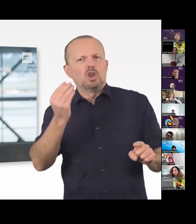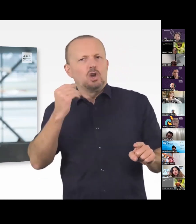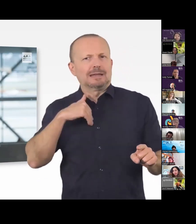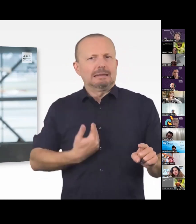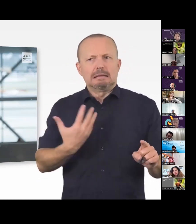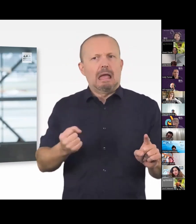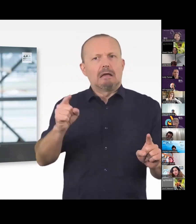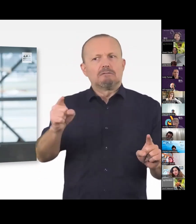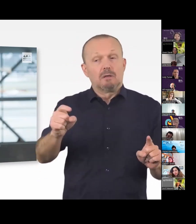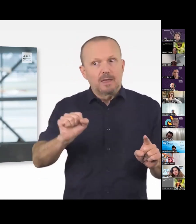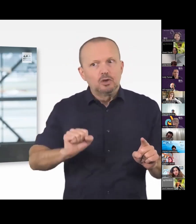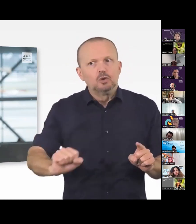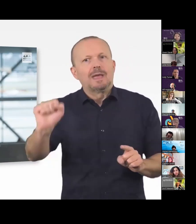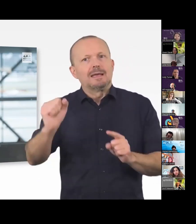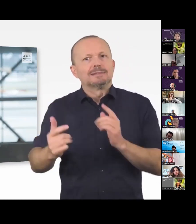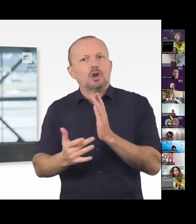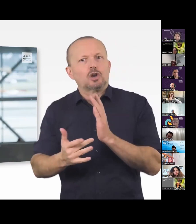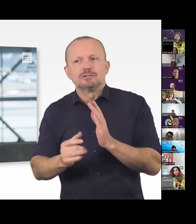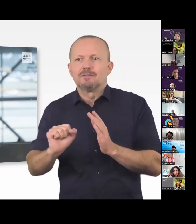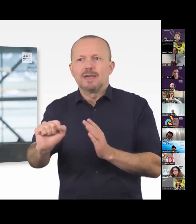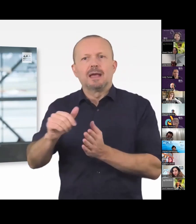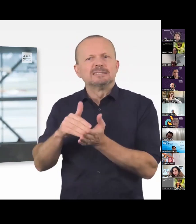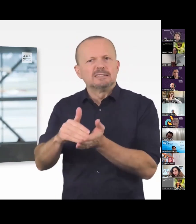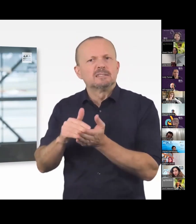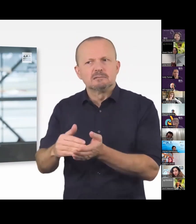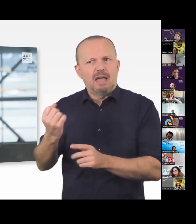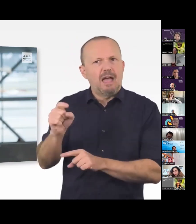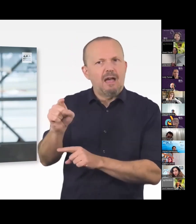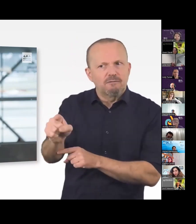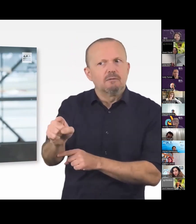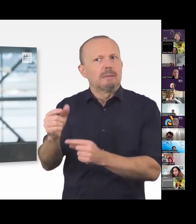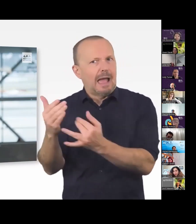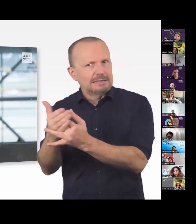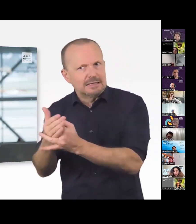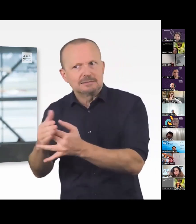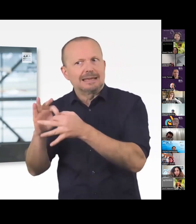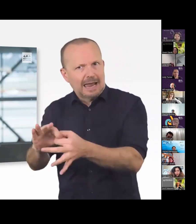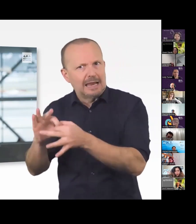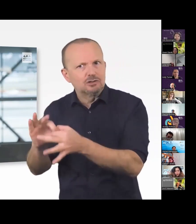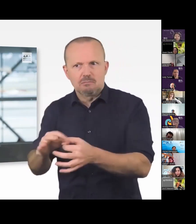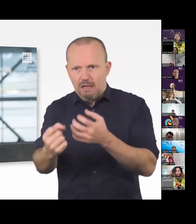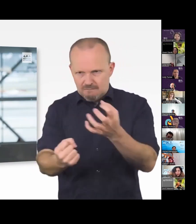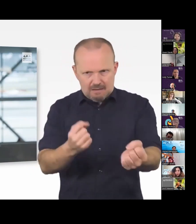There may be a student over here with some other learning needs, and they using their assistive technology